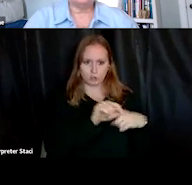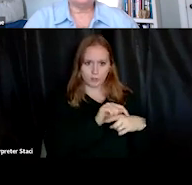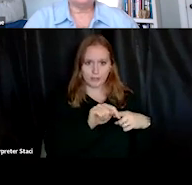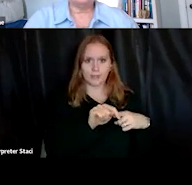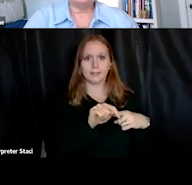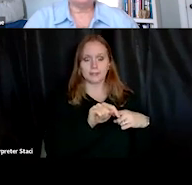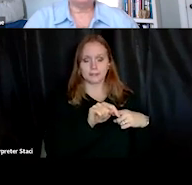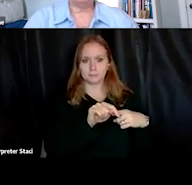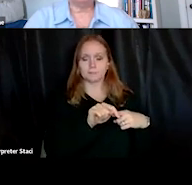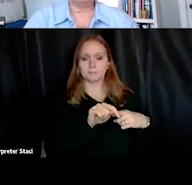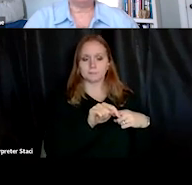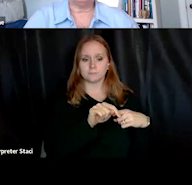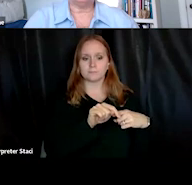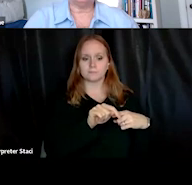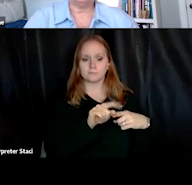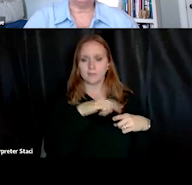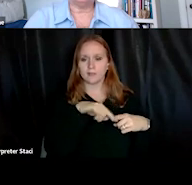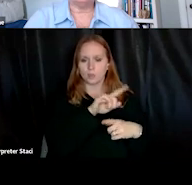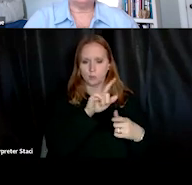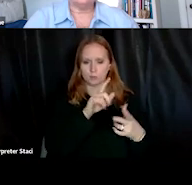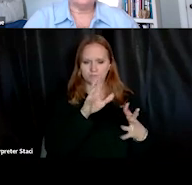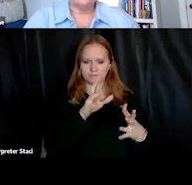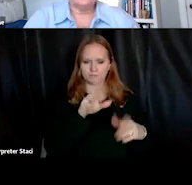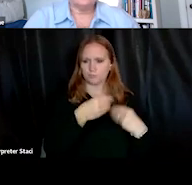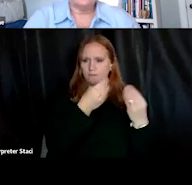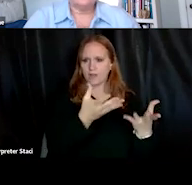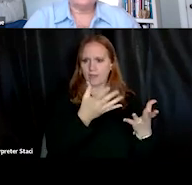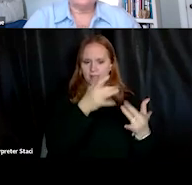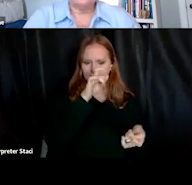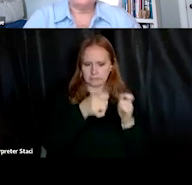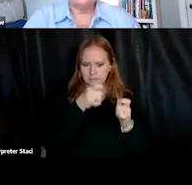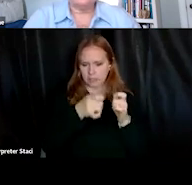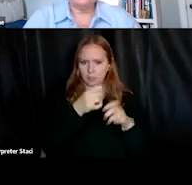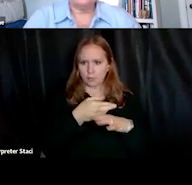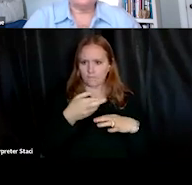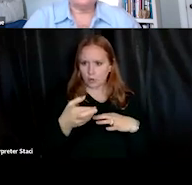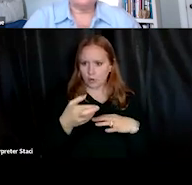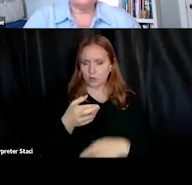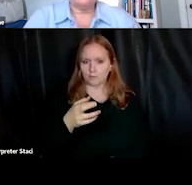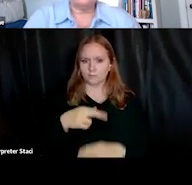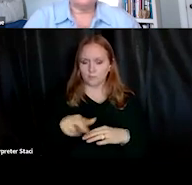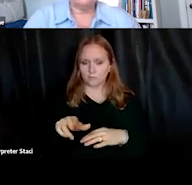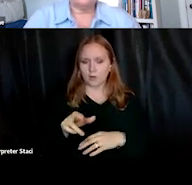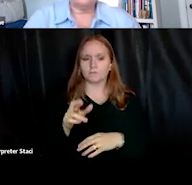to be able to provide those tailored referrals. And oftentimes, there may not be a SOAR worker